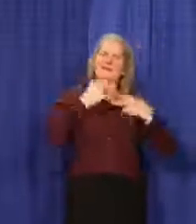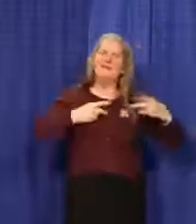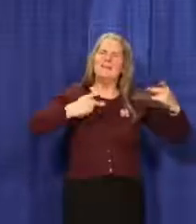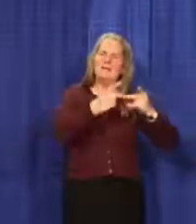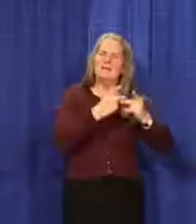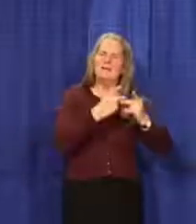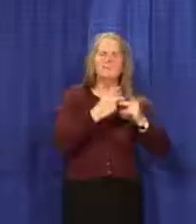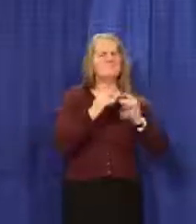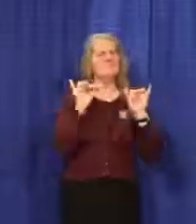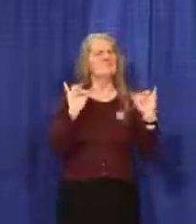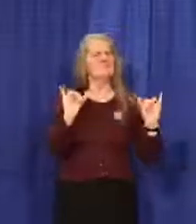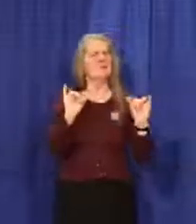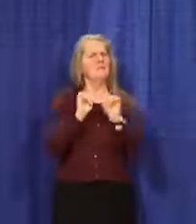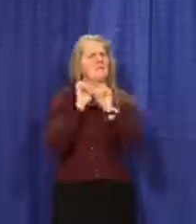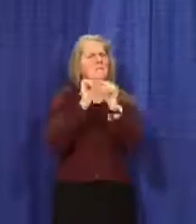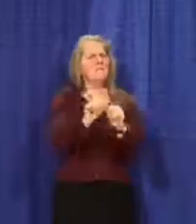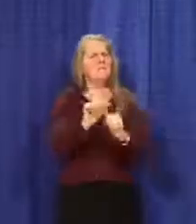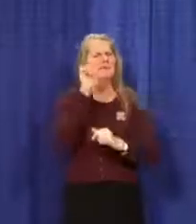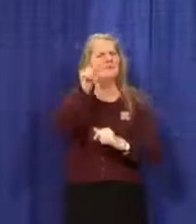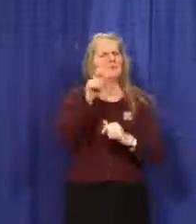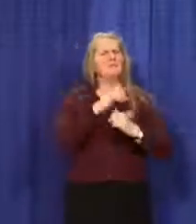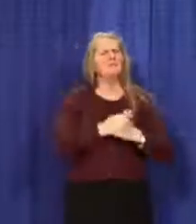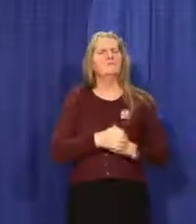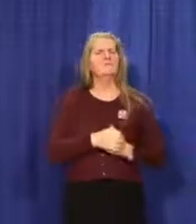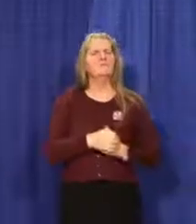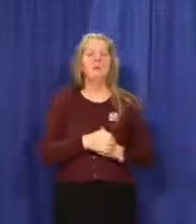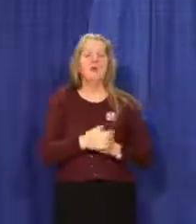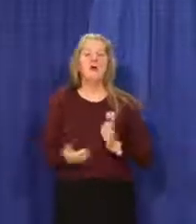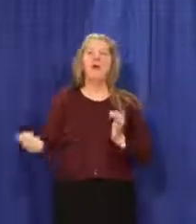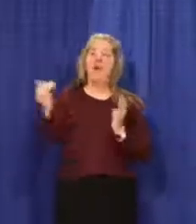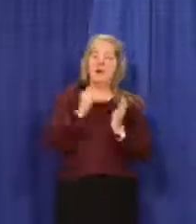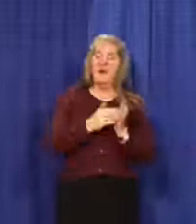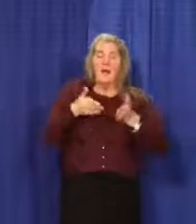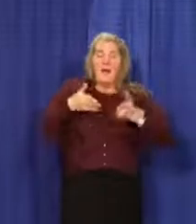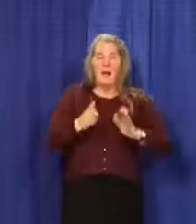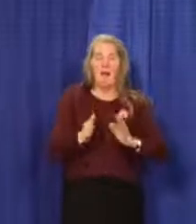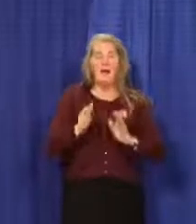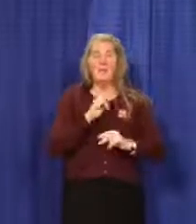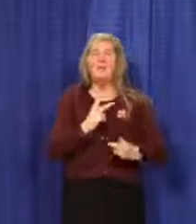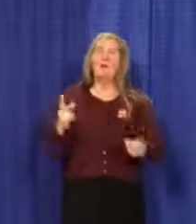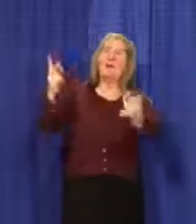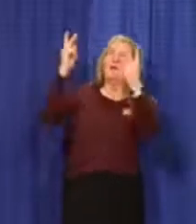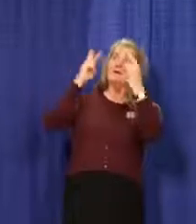uphold this reputation. When it is safe to travel again, we look forward to welcoming